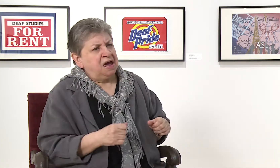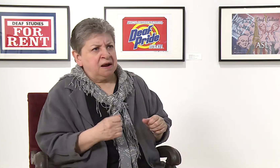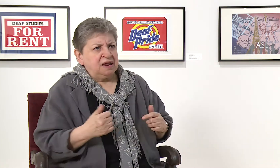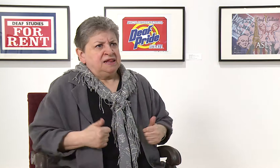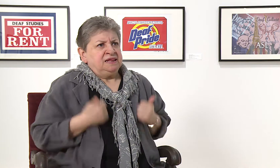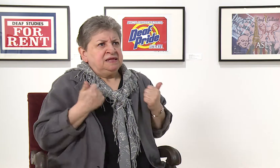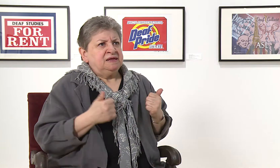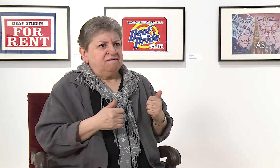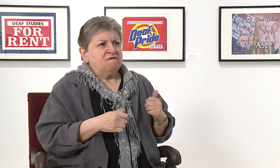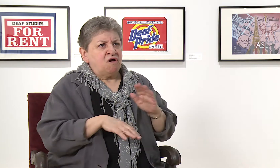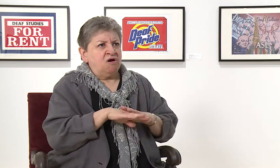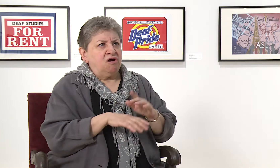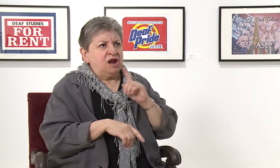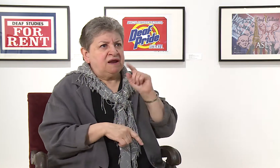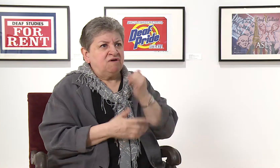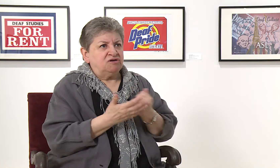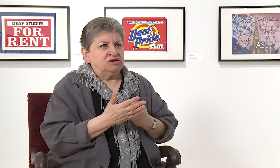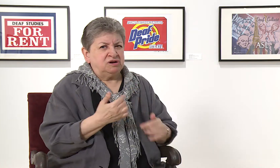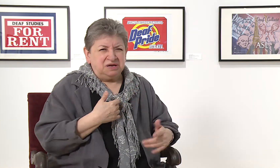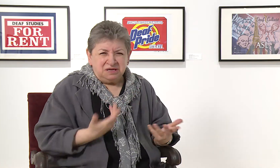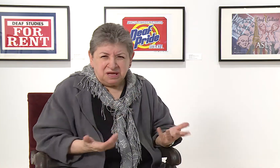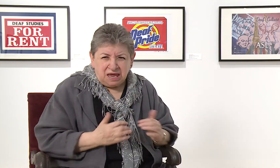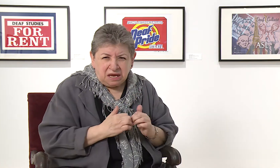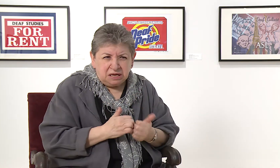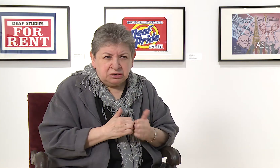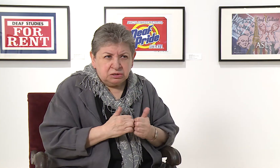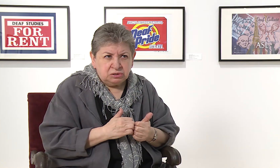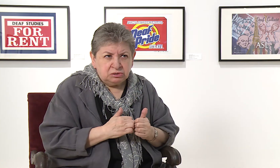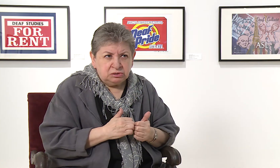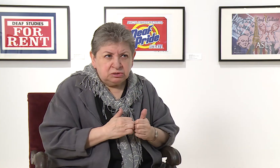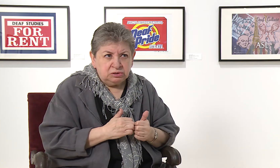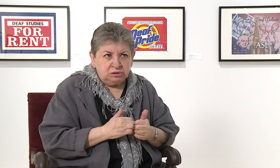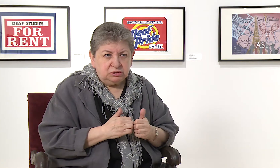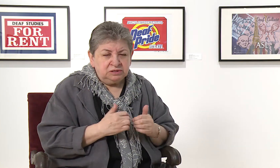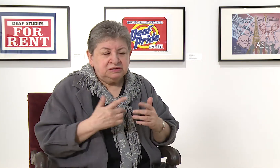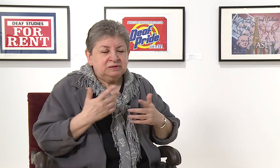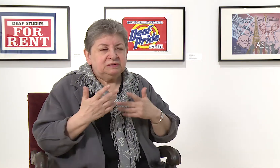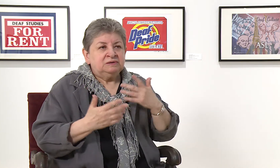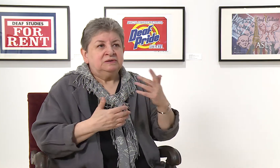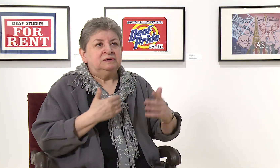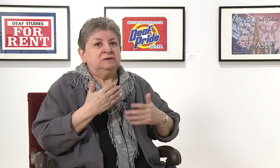He told me I could succeed and make a living creating Deaf Art.